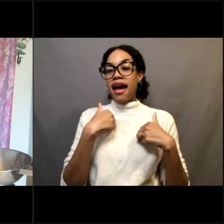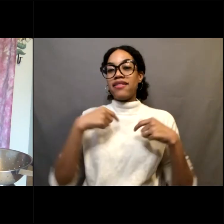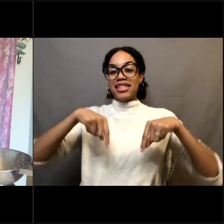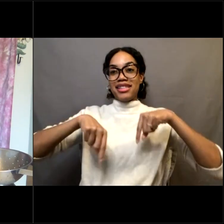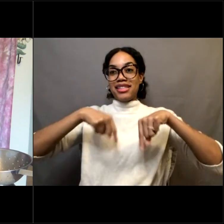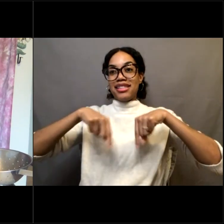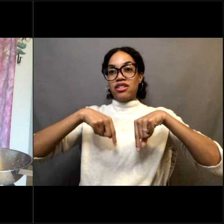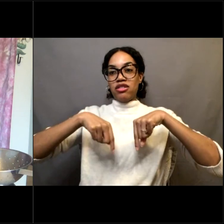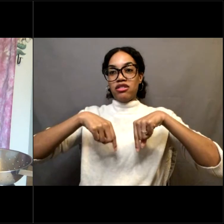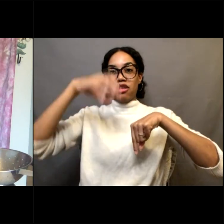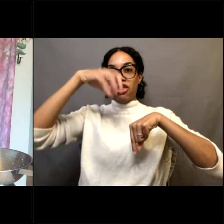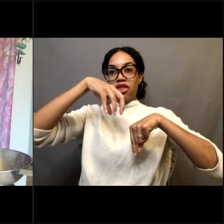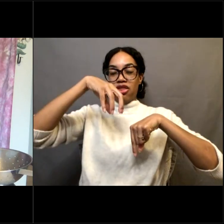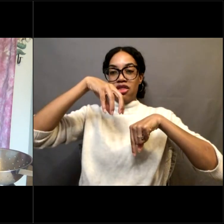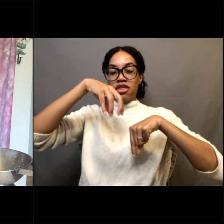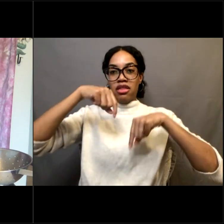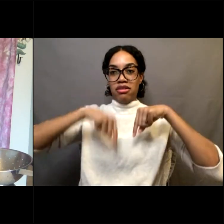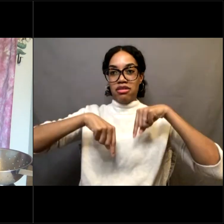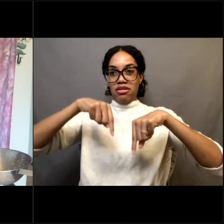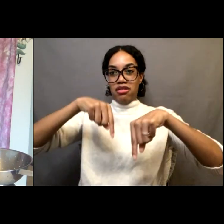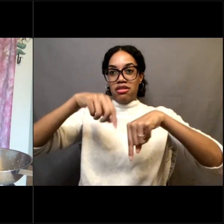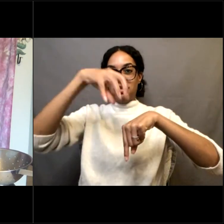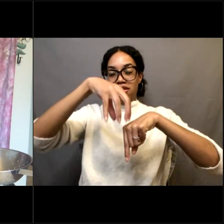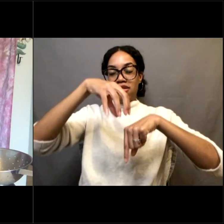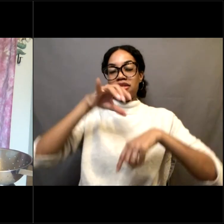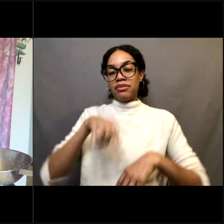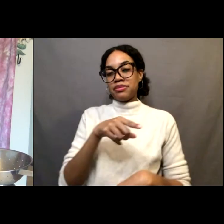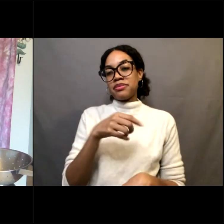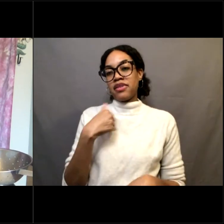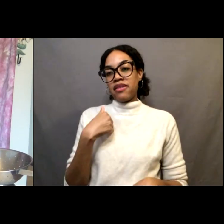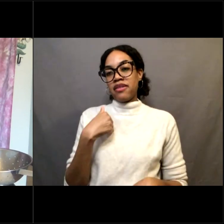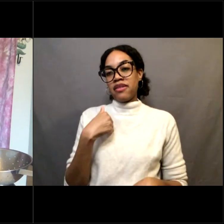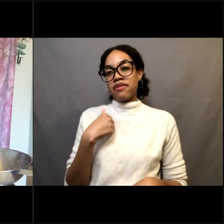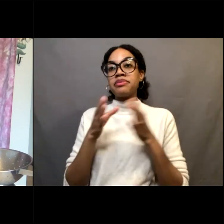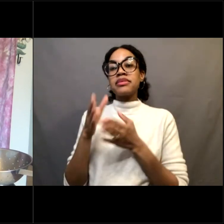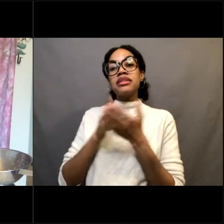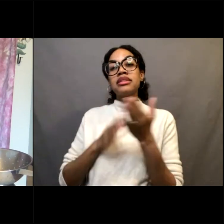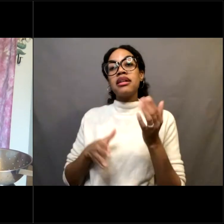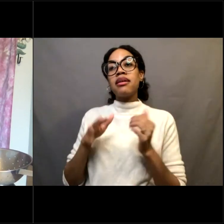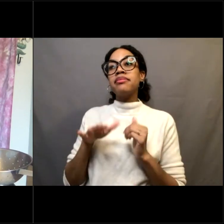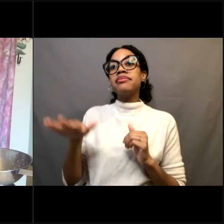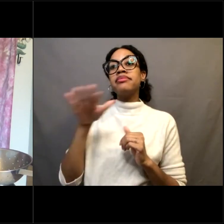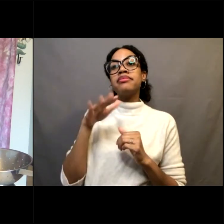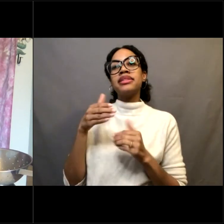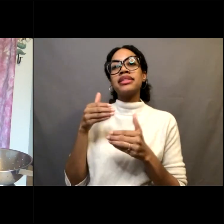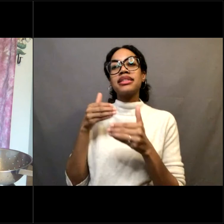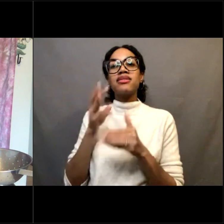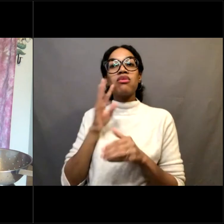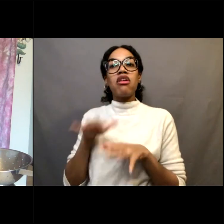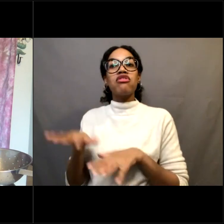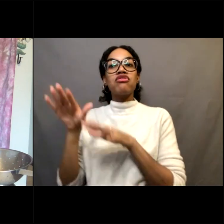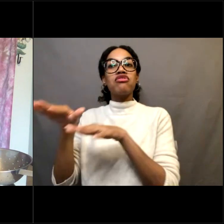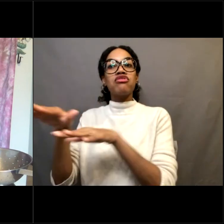even over some calm places in the ocean they build homes on stilts,